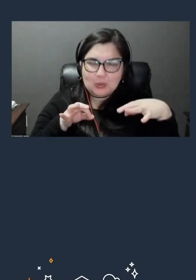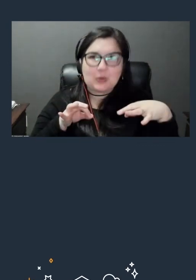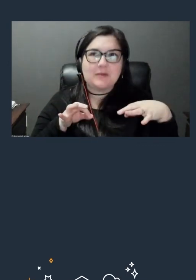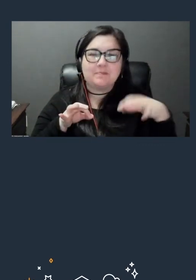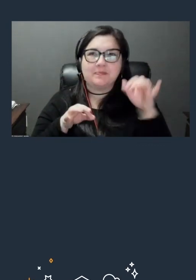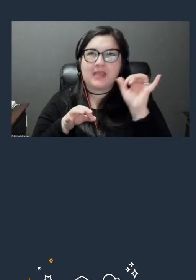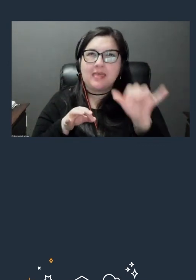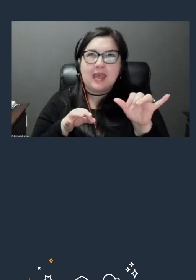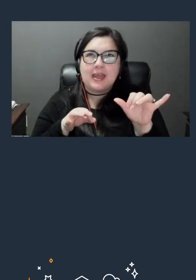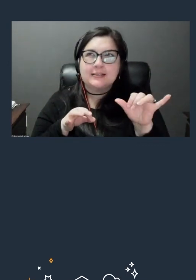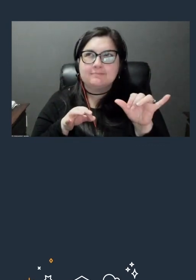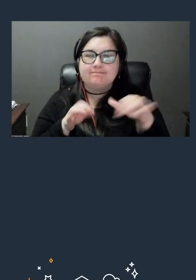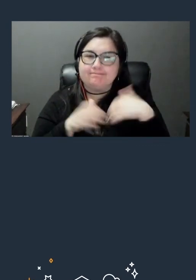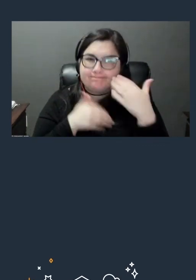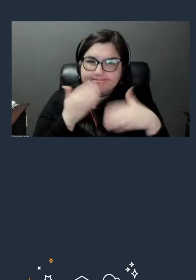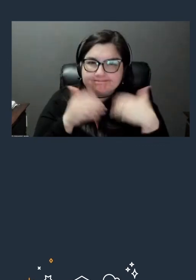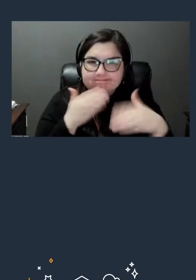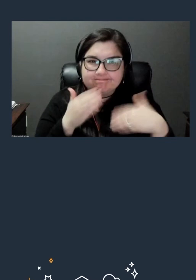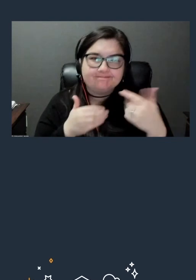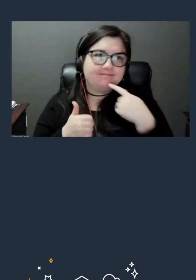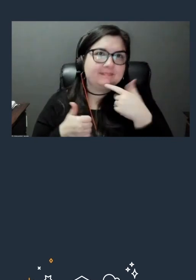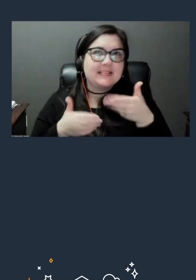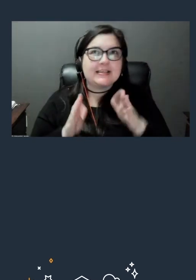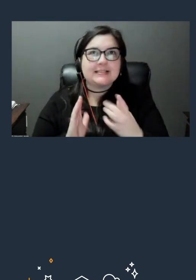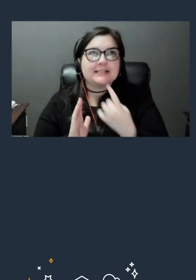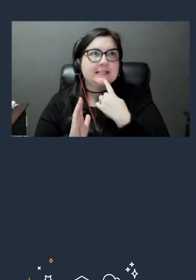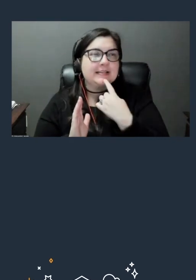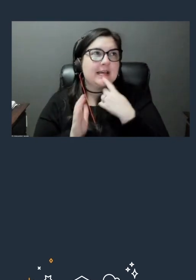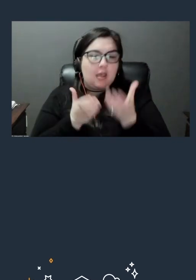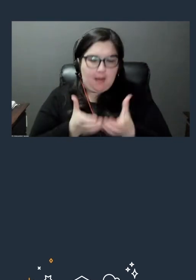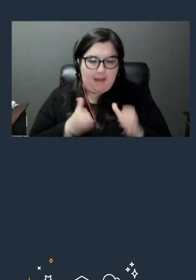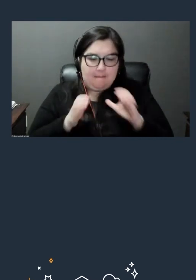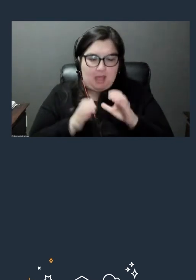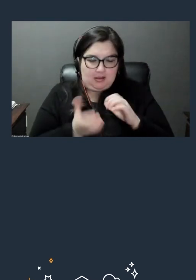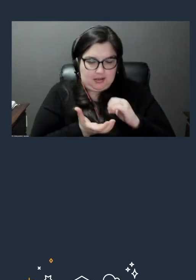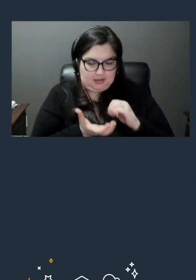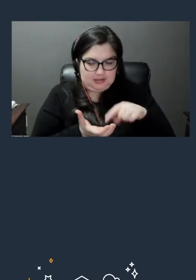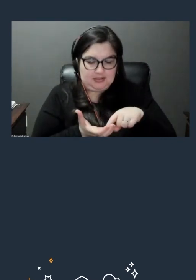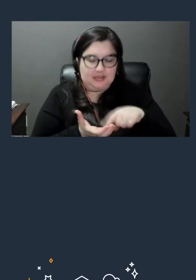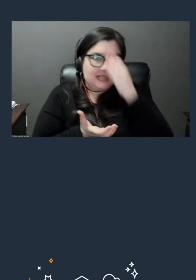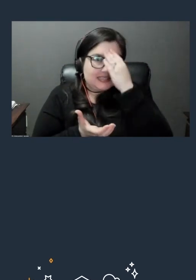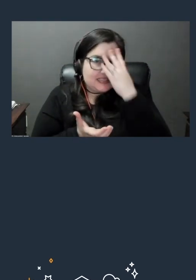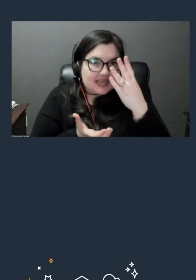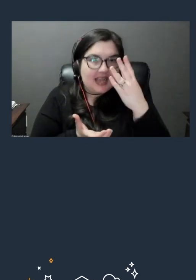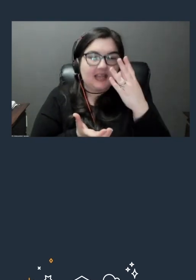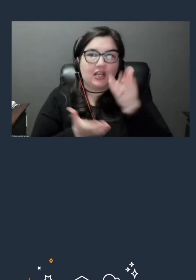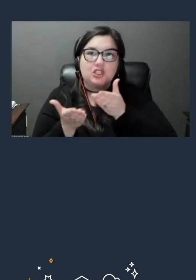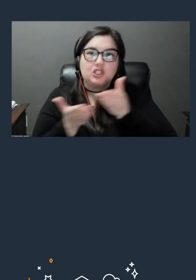Let's say, I have a bucket with data serving an application in a single region